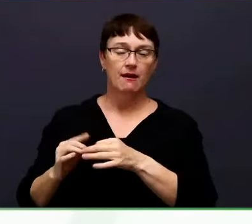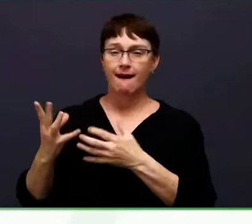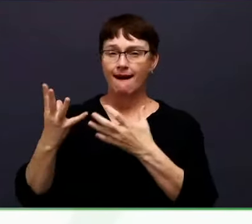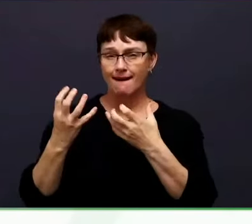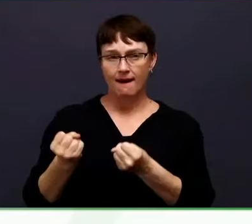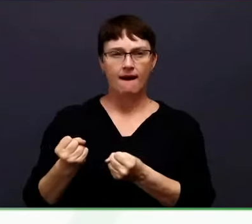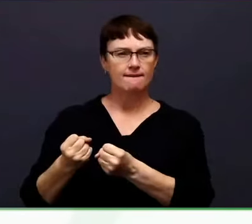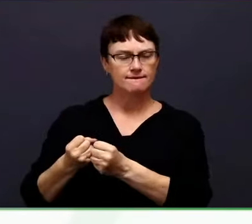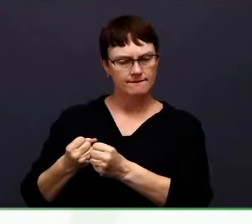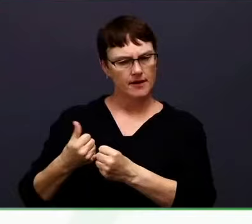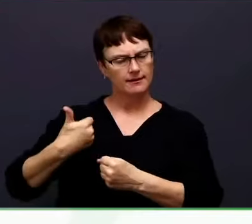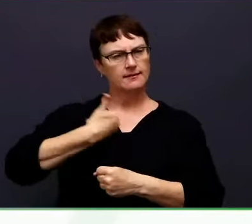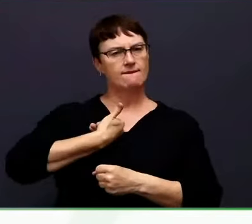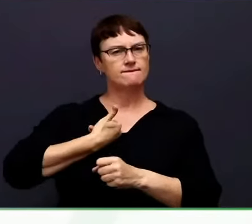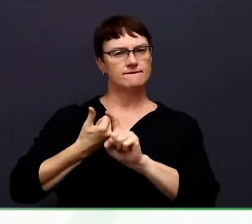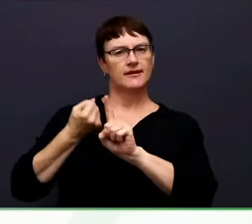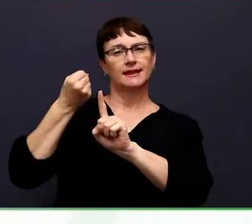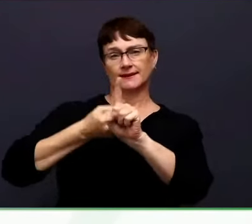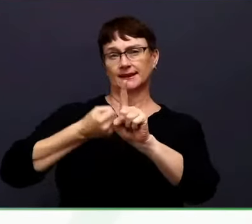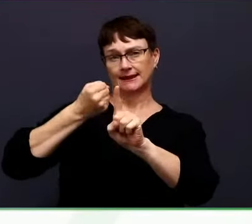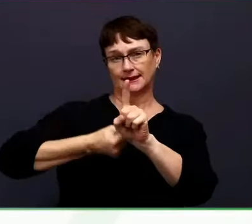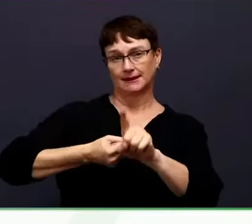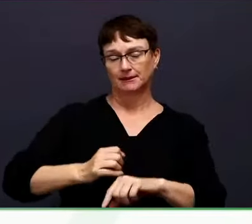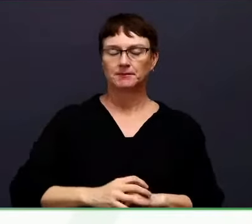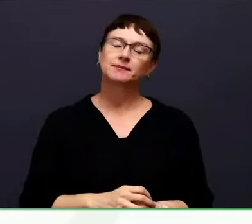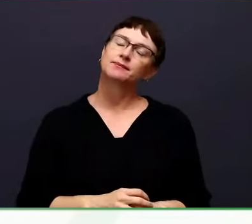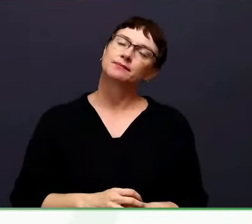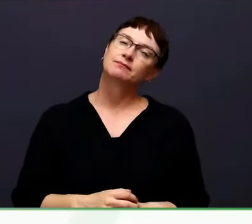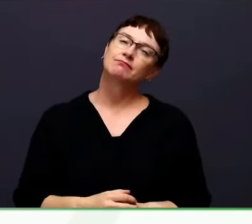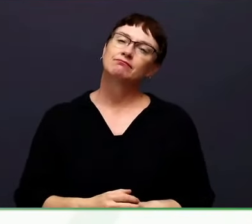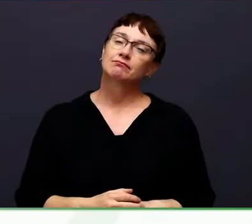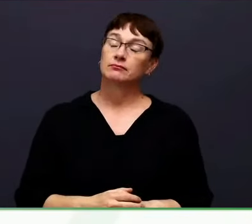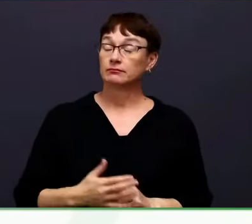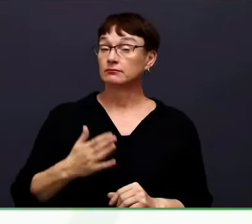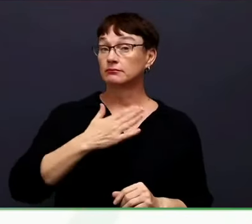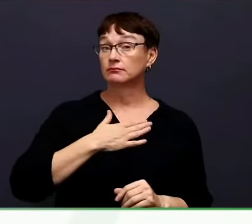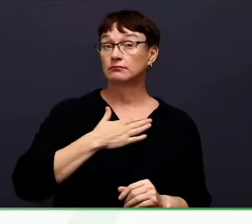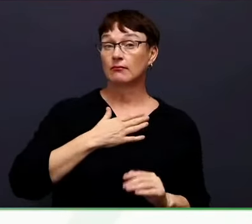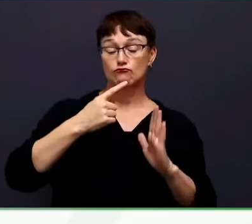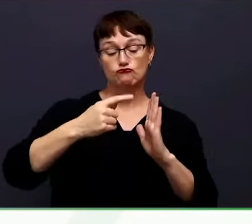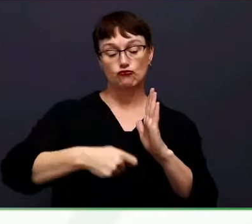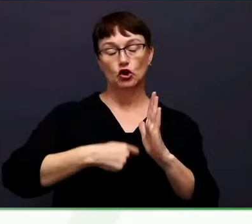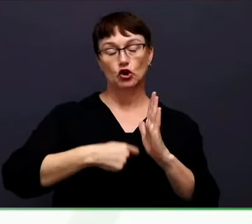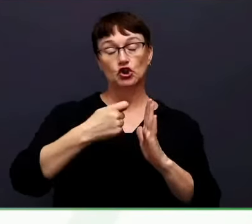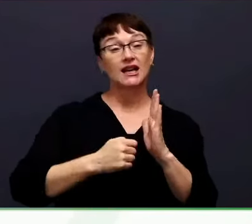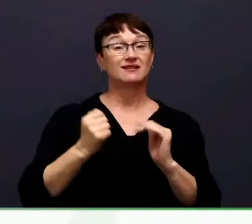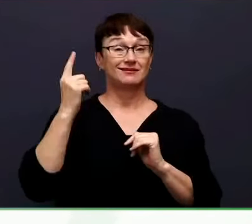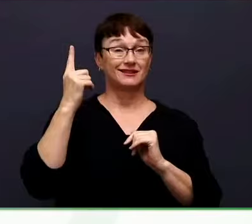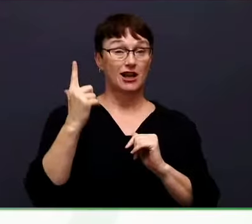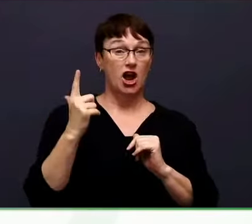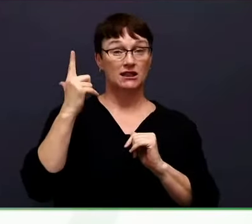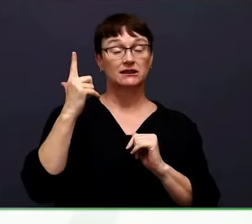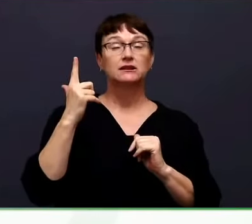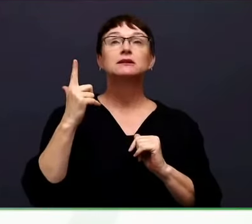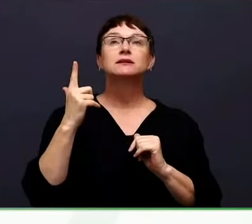And at the beginning of the project are ridiculous had training